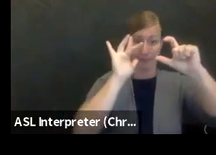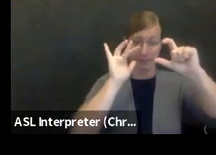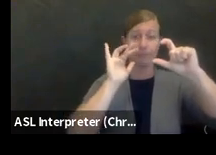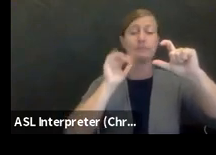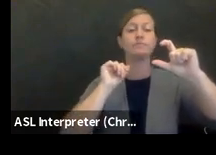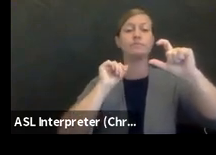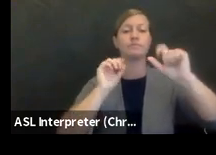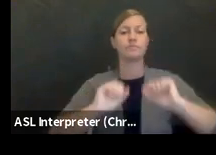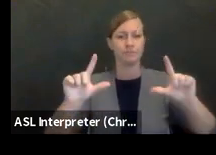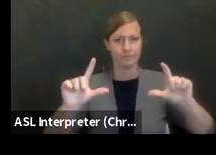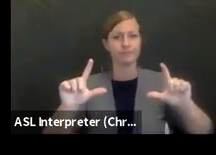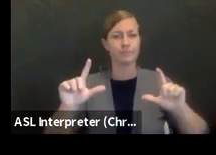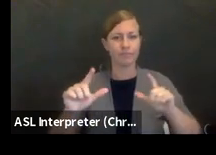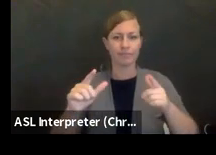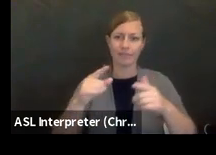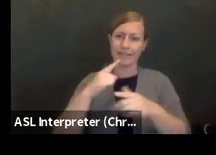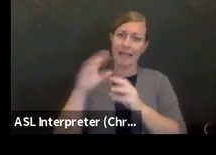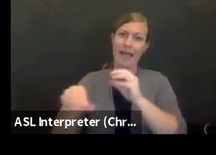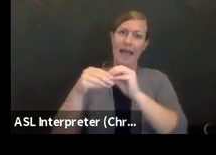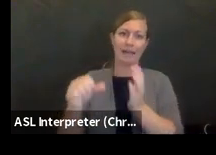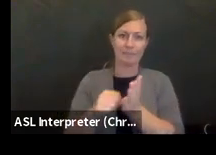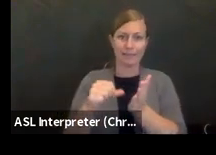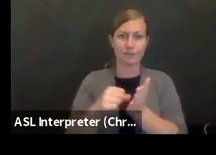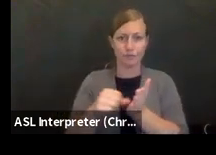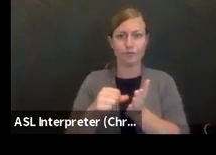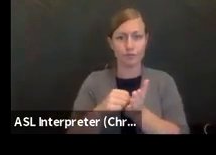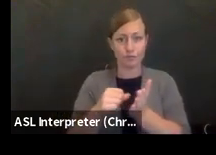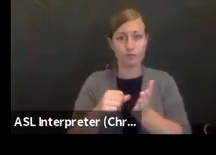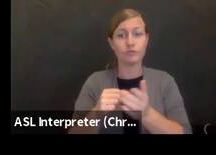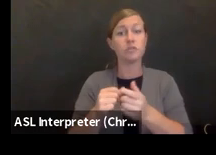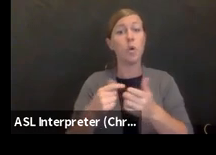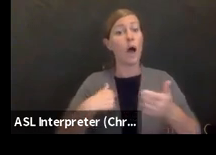ESD 112-- Kristina Wambold: And I'm going to click Add a page. ESD 112-- Kristina Wambold: I could start from scratch here.